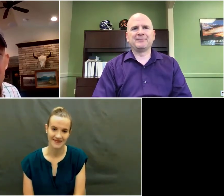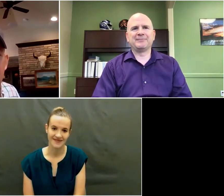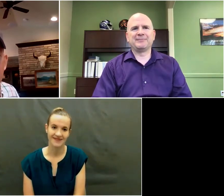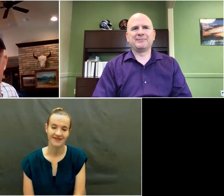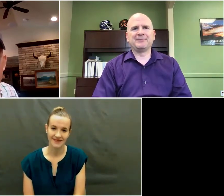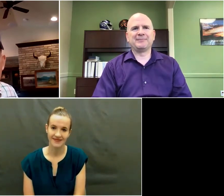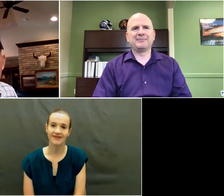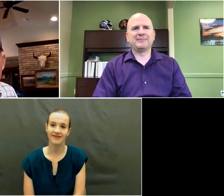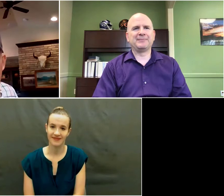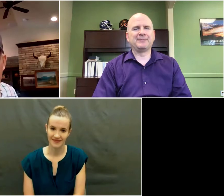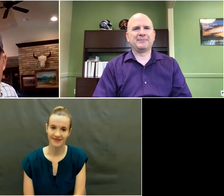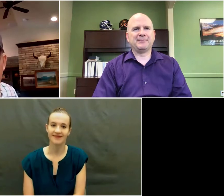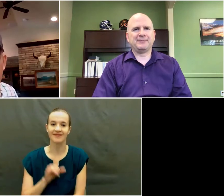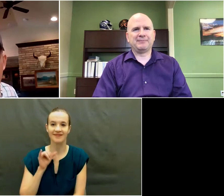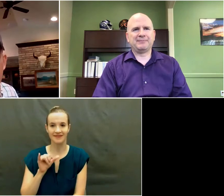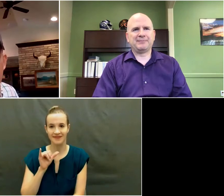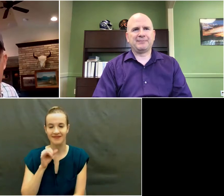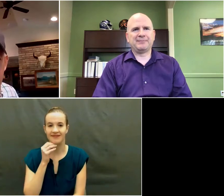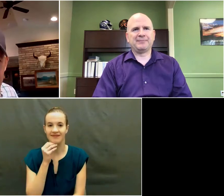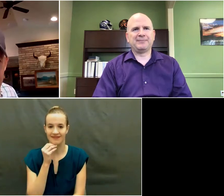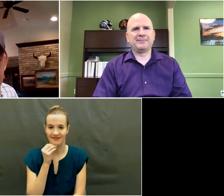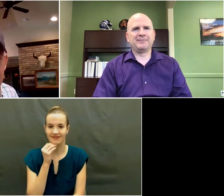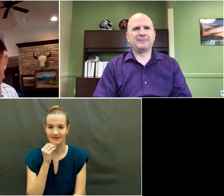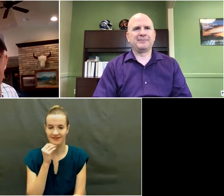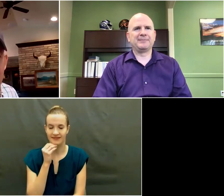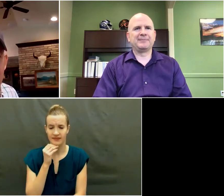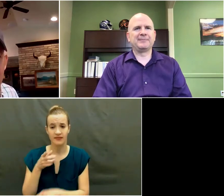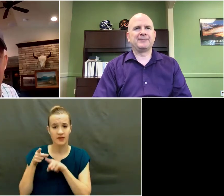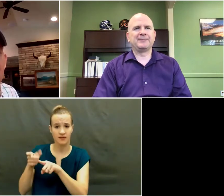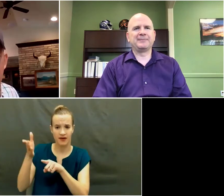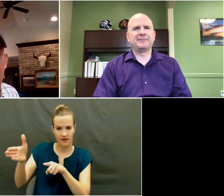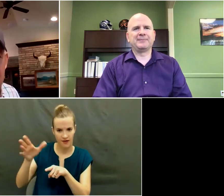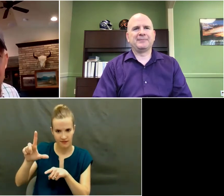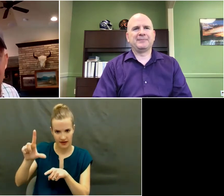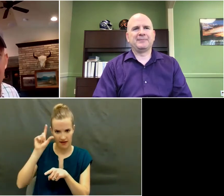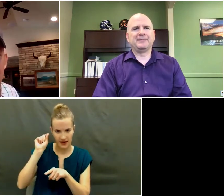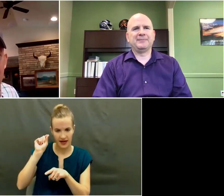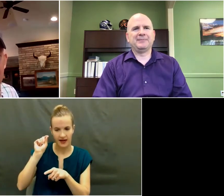Jeremy: And you were on you were on a number of committees, I guess was my question, a number of